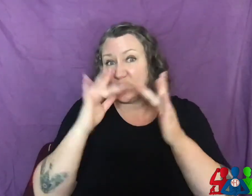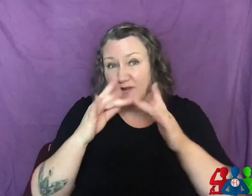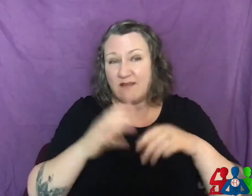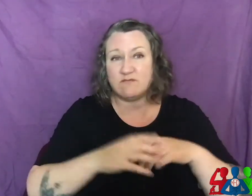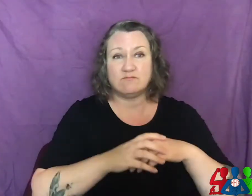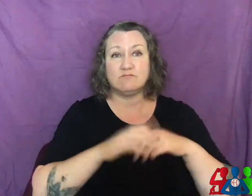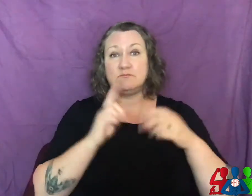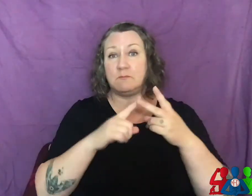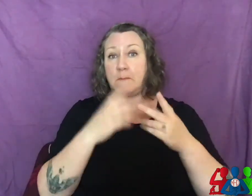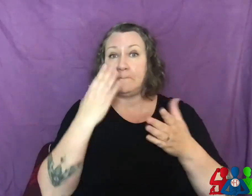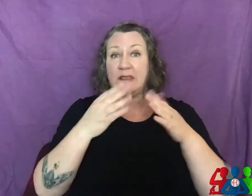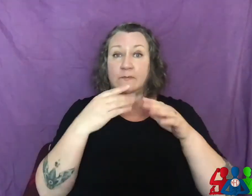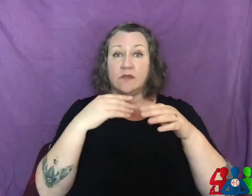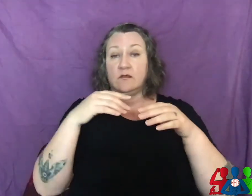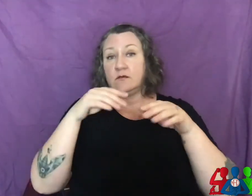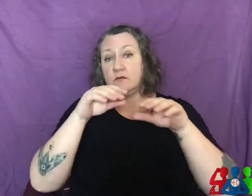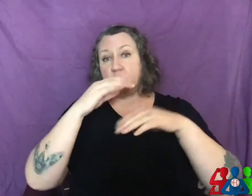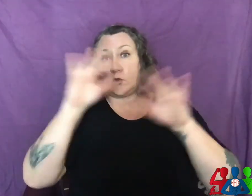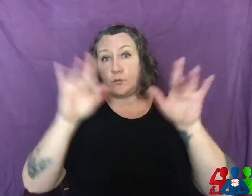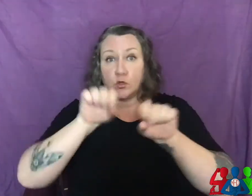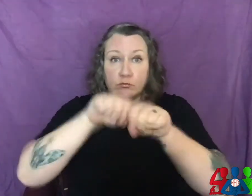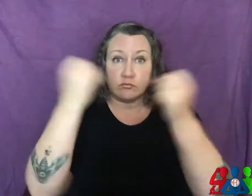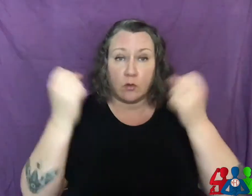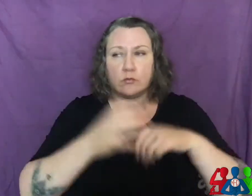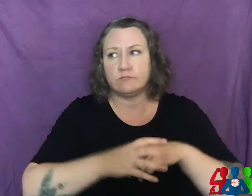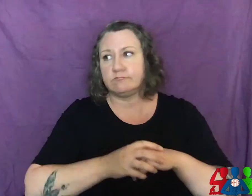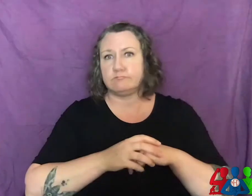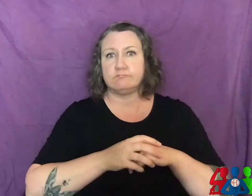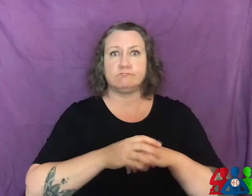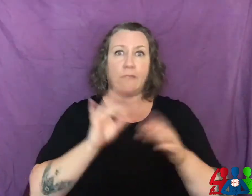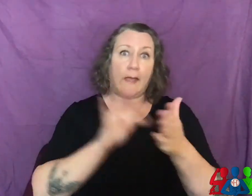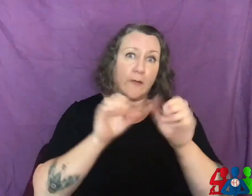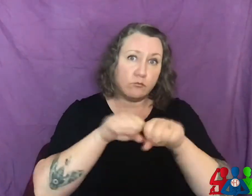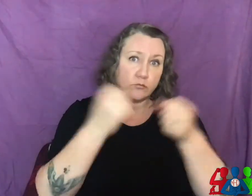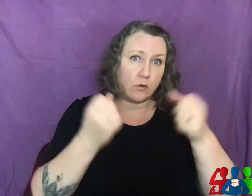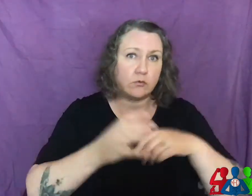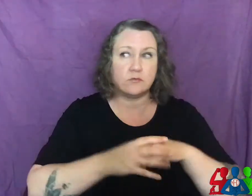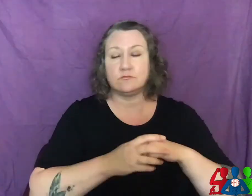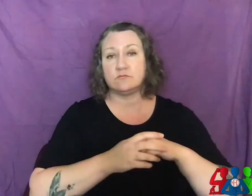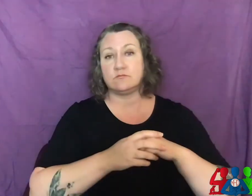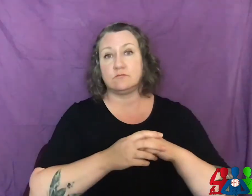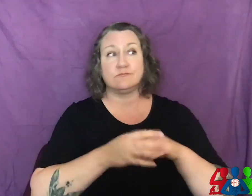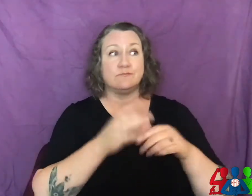Sometimes students don't have a great Internet connection. Sometimes a computer may go